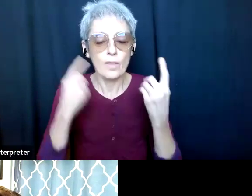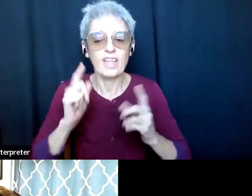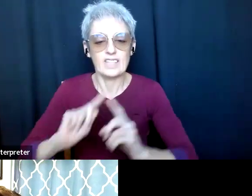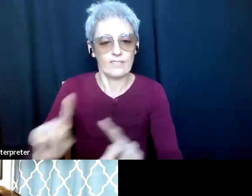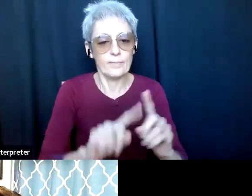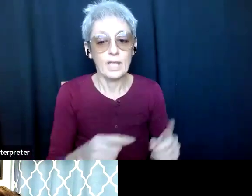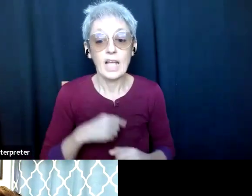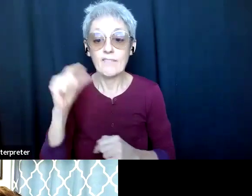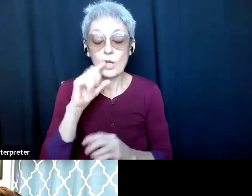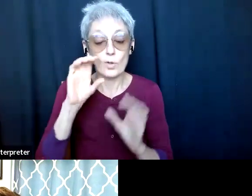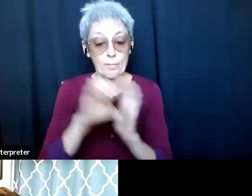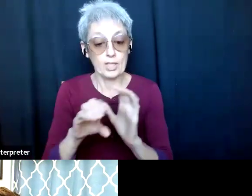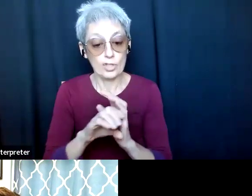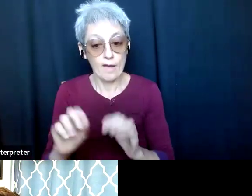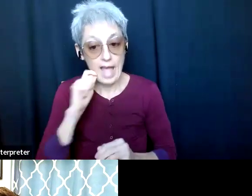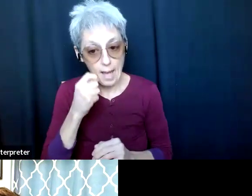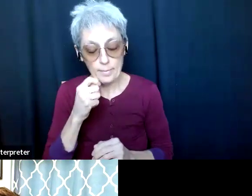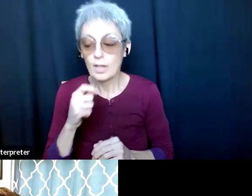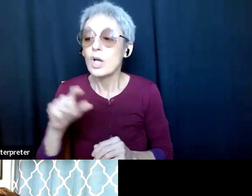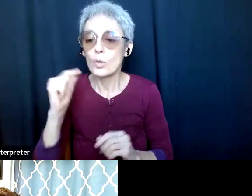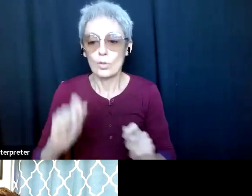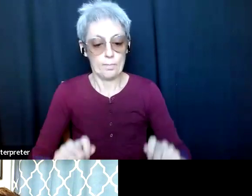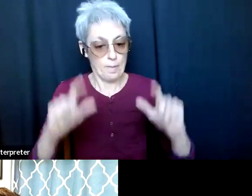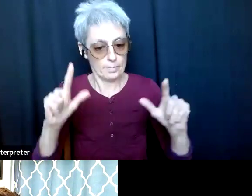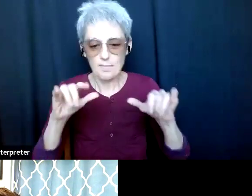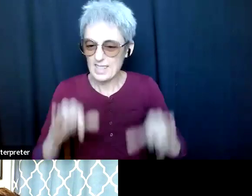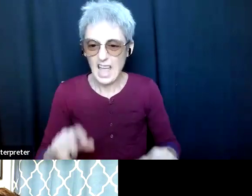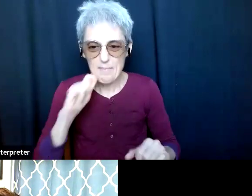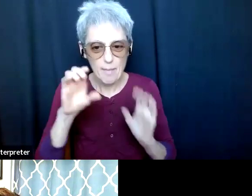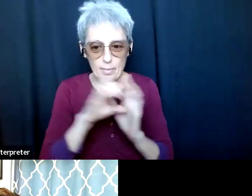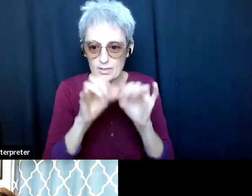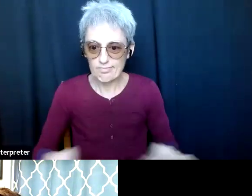see in alpha lateralization and alpha modulation in the brain